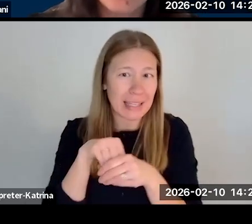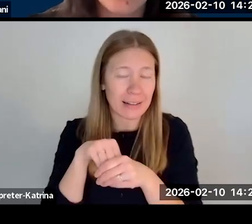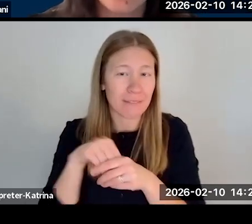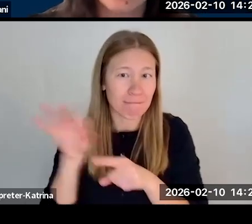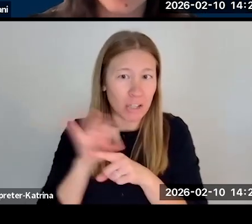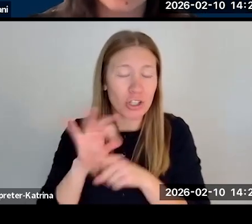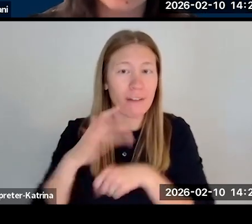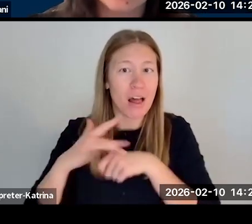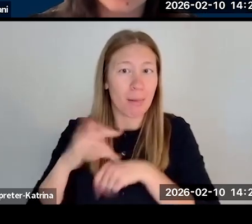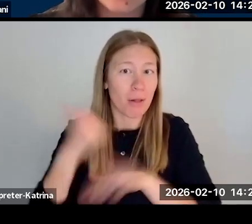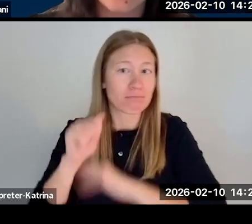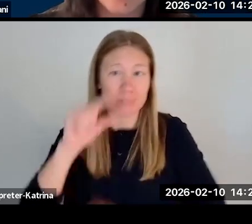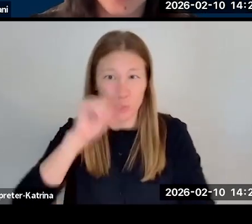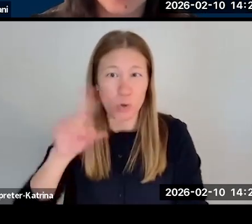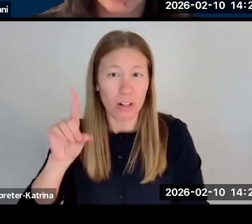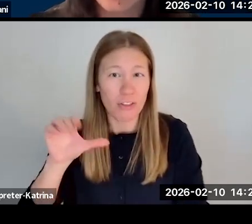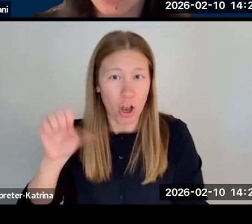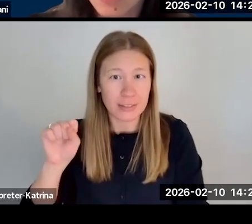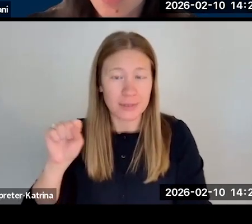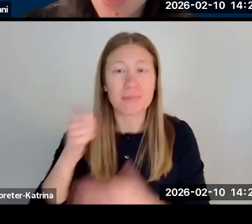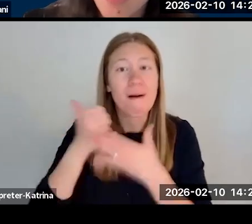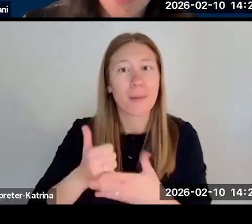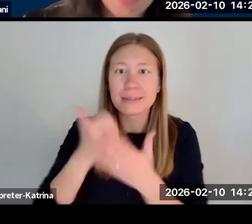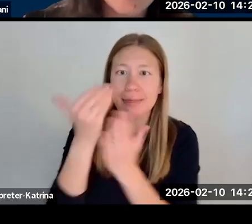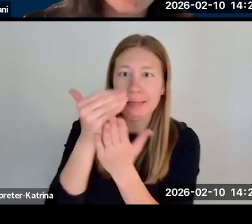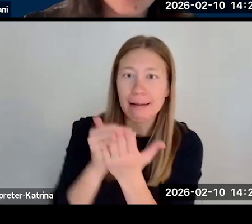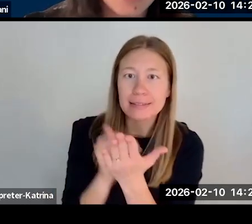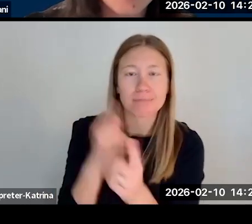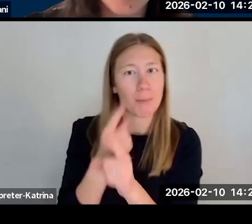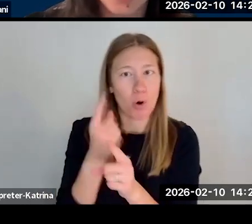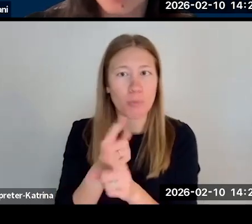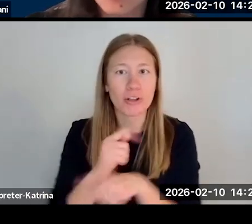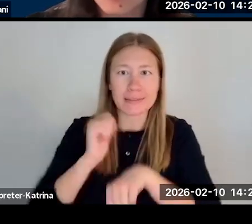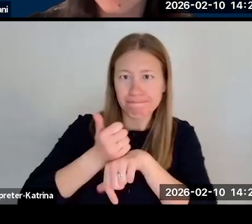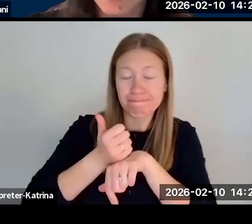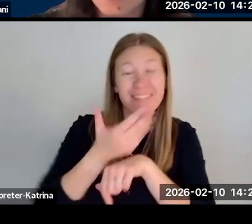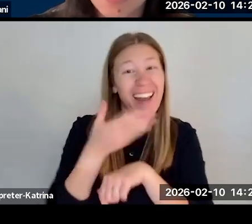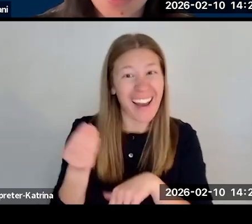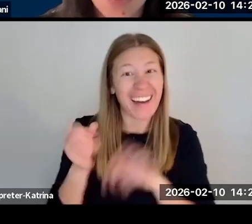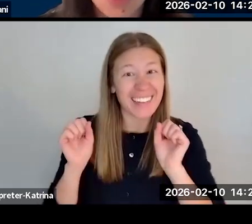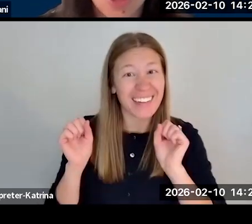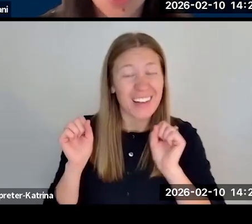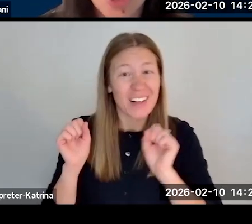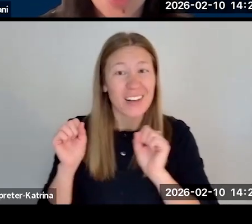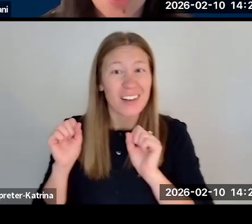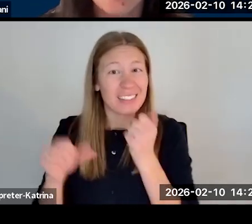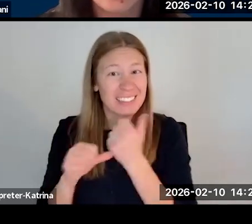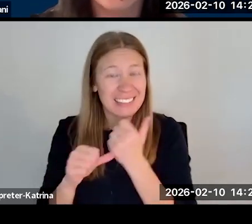This ensures that the list is formatted correctly and that it can be processed by assistive technology,